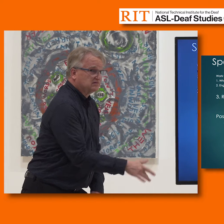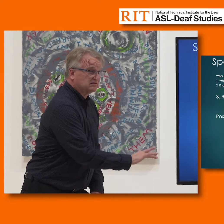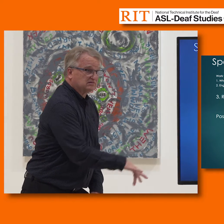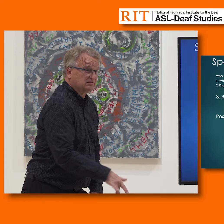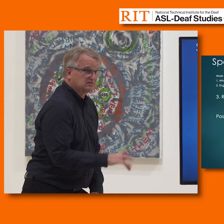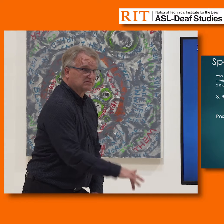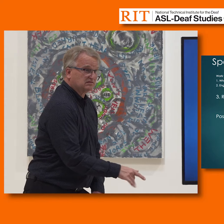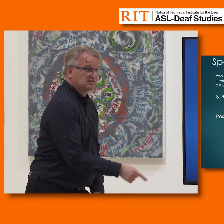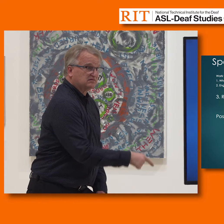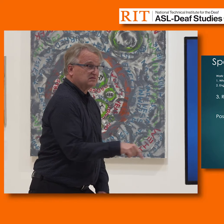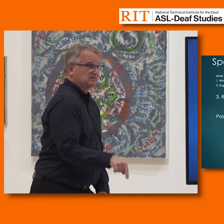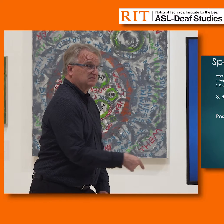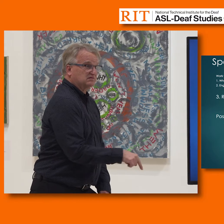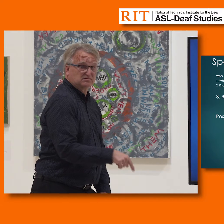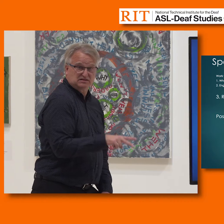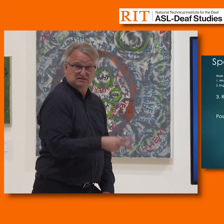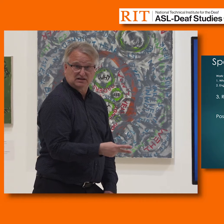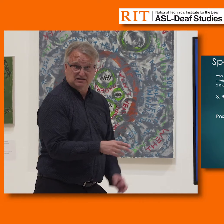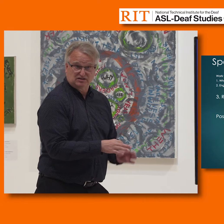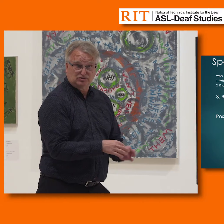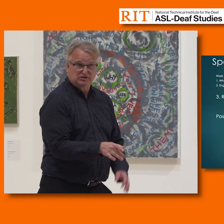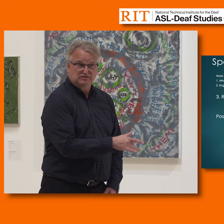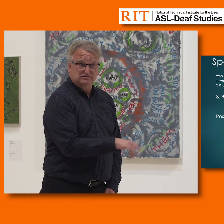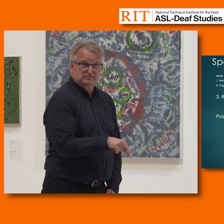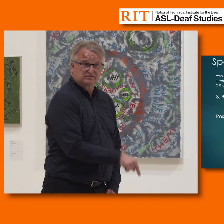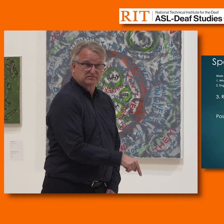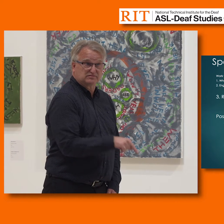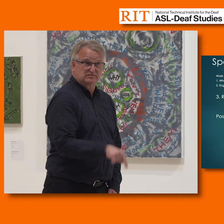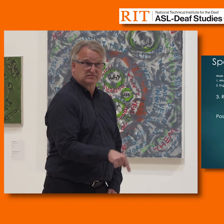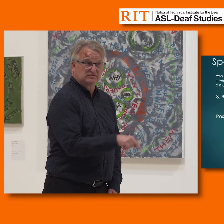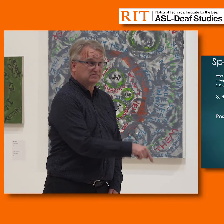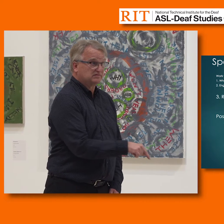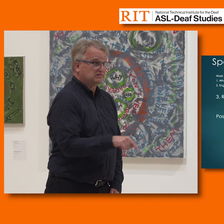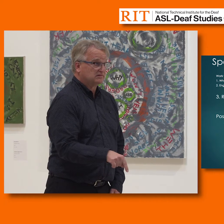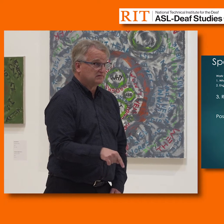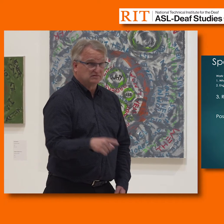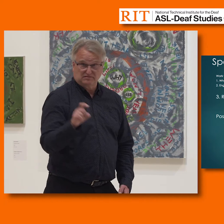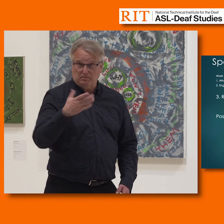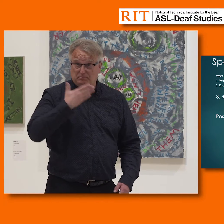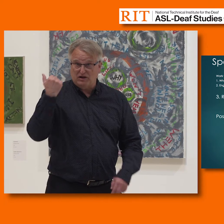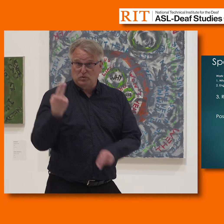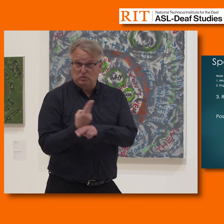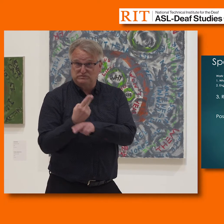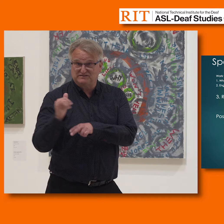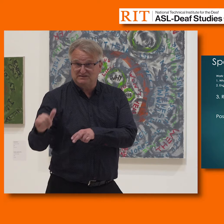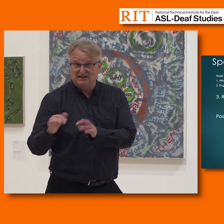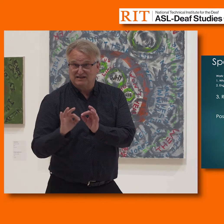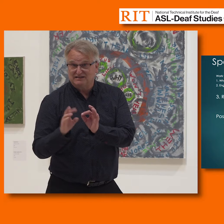what the speaker has said about it. So, maybe the team interpreter could be the one flipping the pages and pointing to paragraph 3